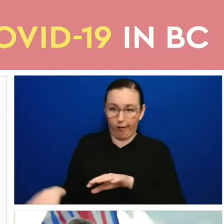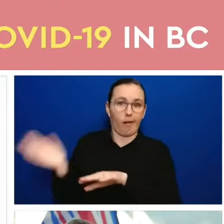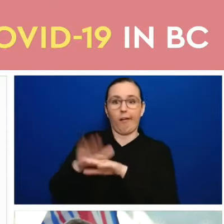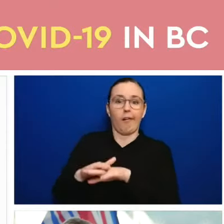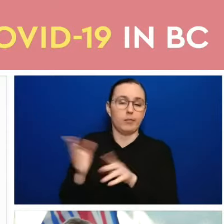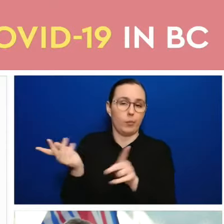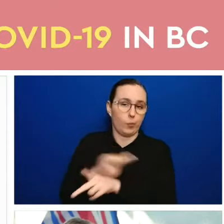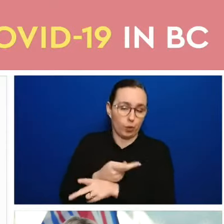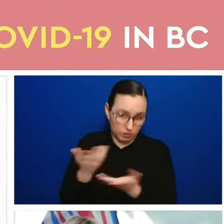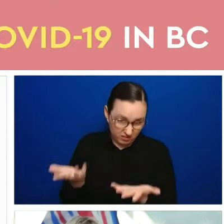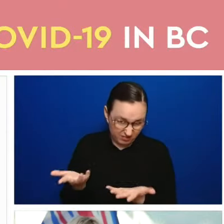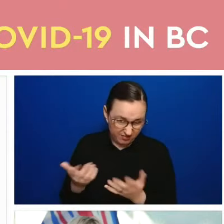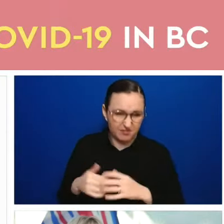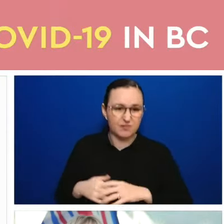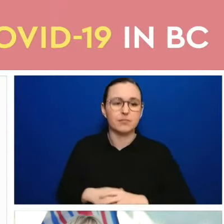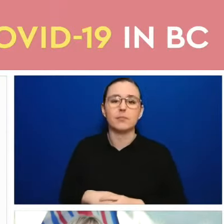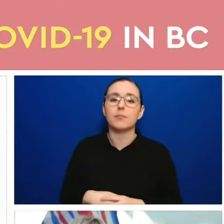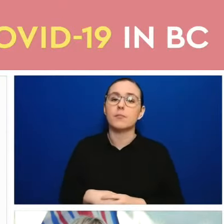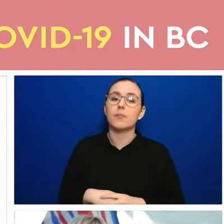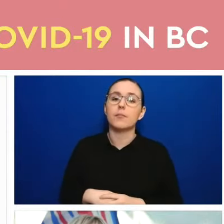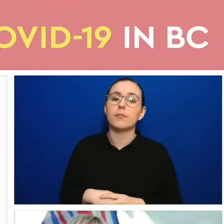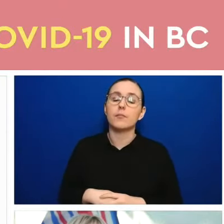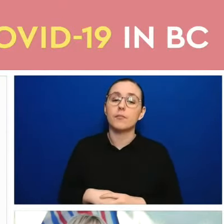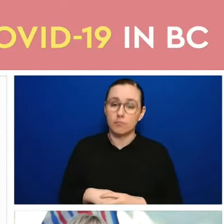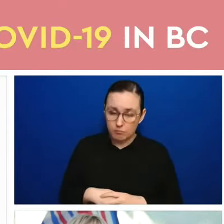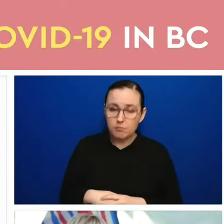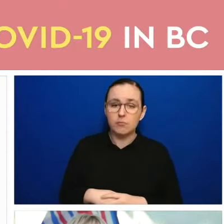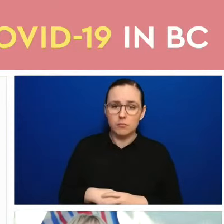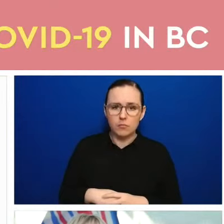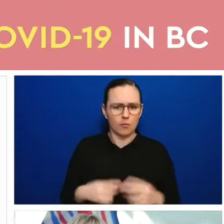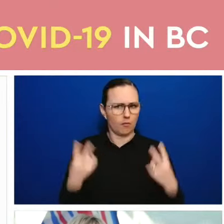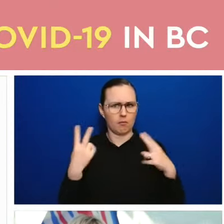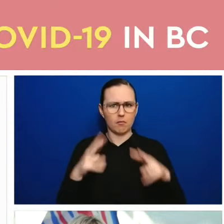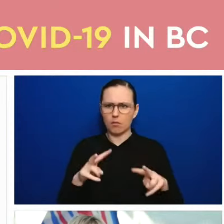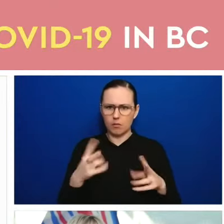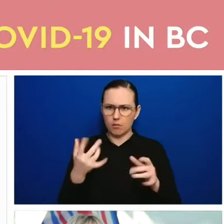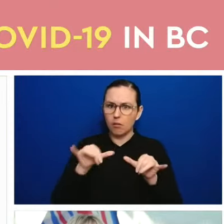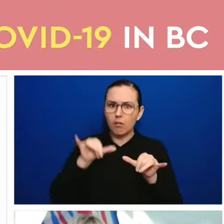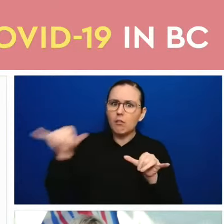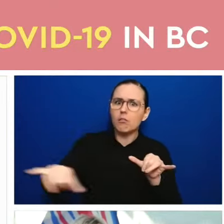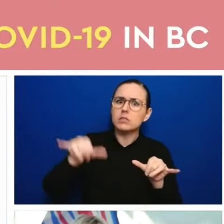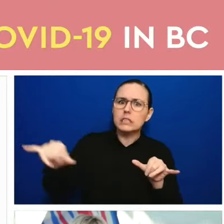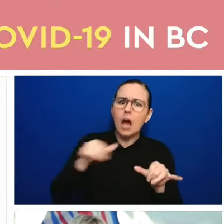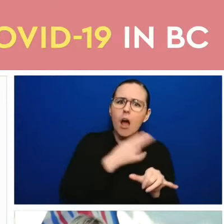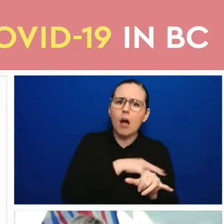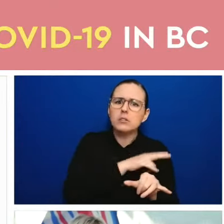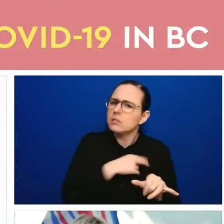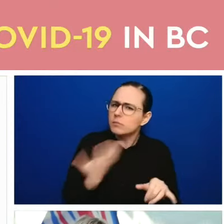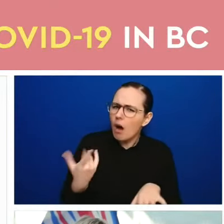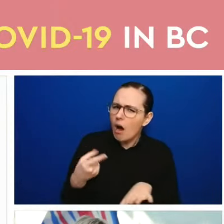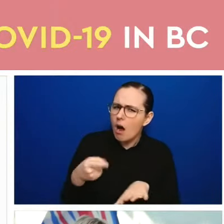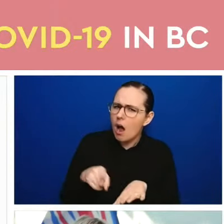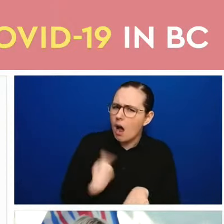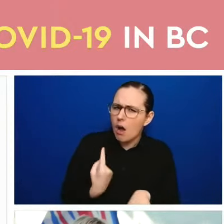reason they are admitted to hospital and could be screened for COVID. The length of stay that we're seeing, which is really